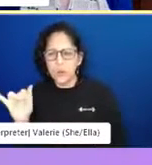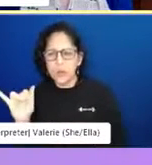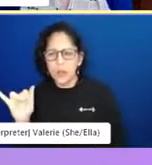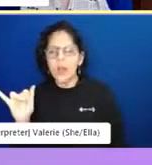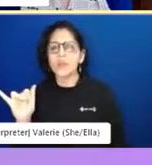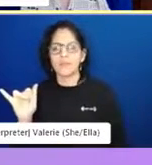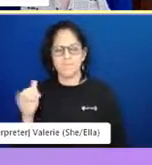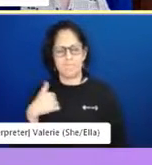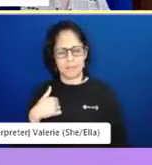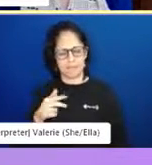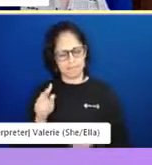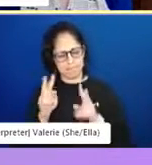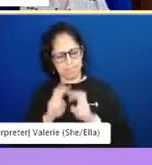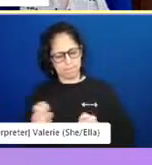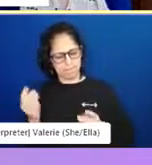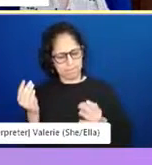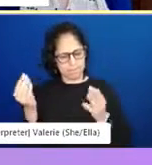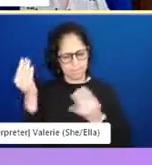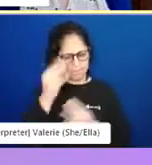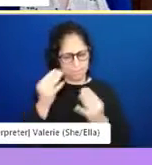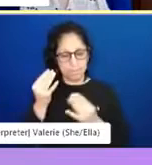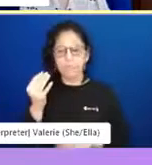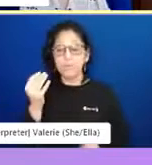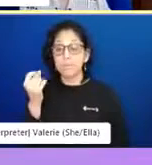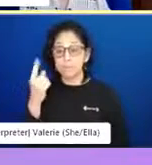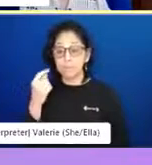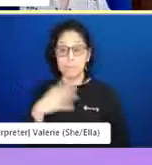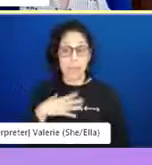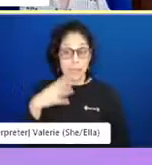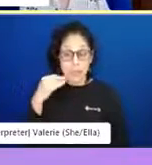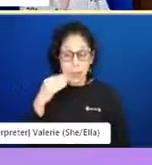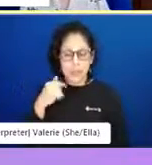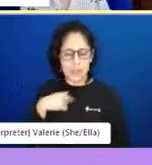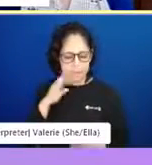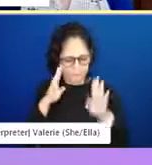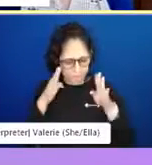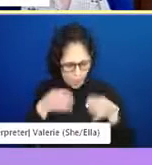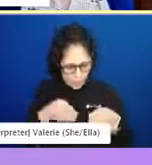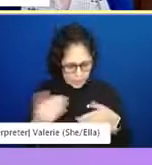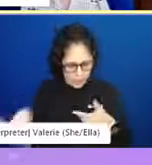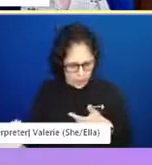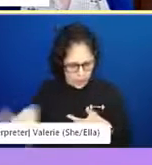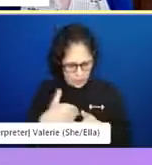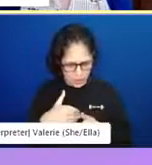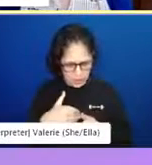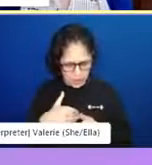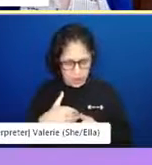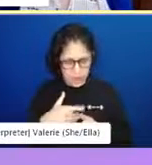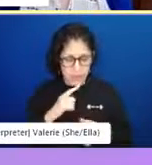if I'm trying to focus on something and I am interrupted I feel legitimately really upset